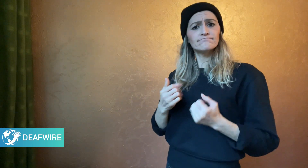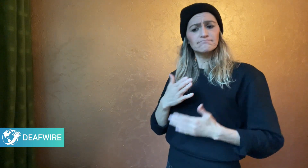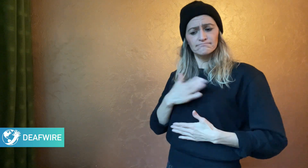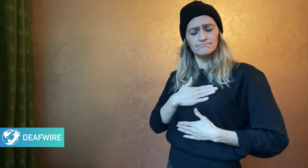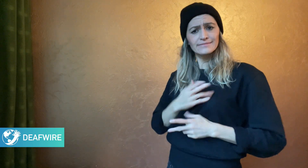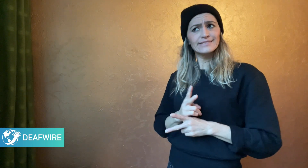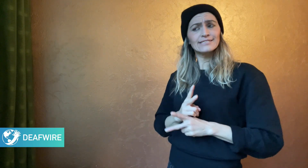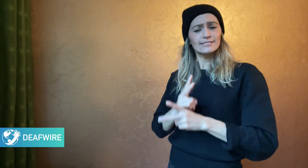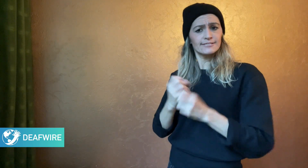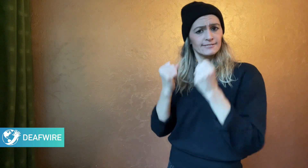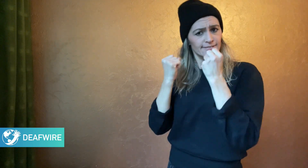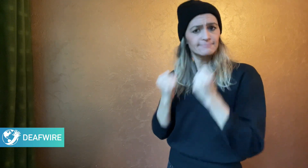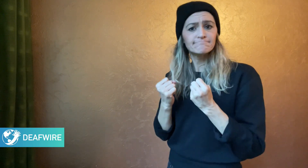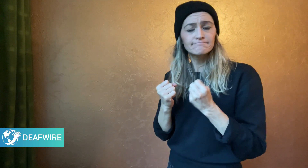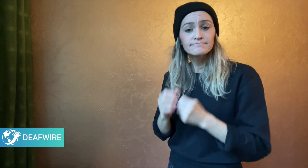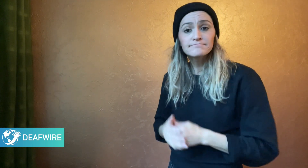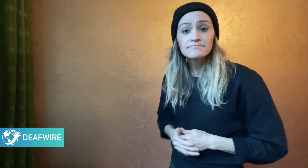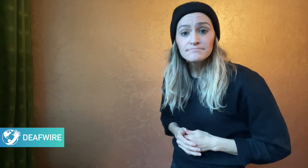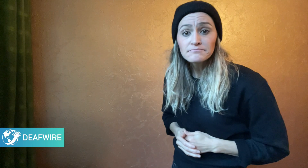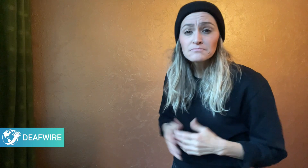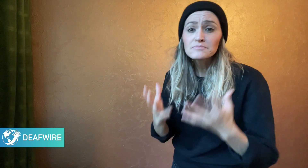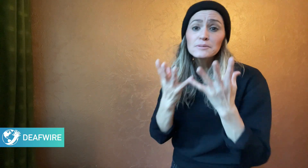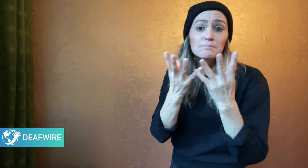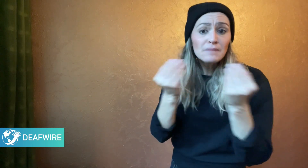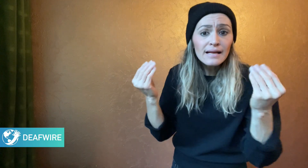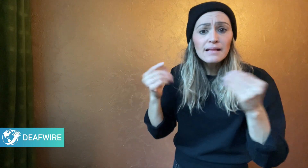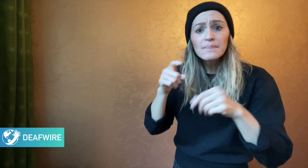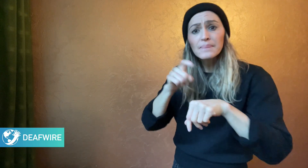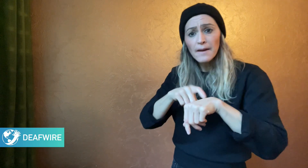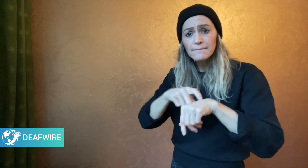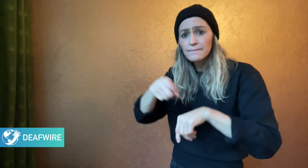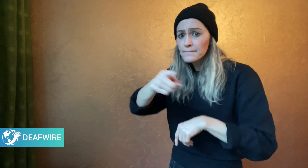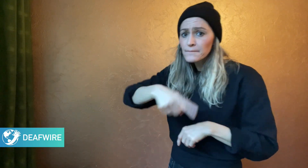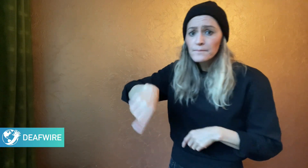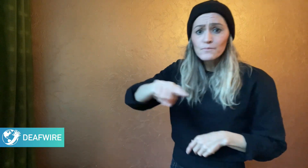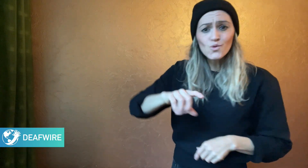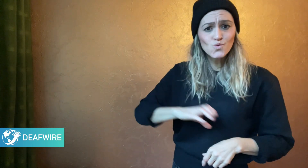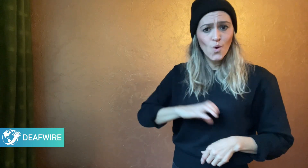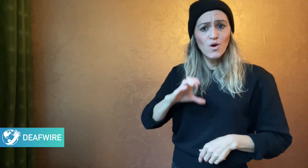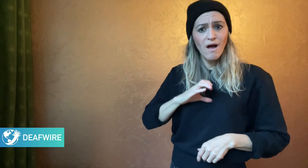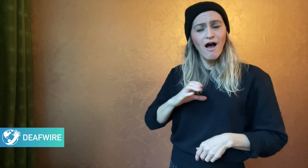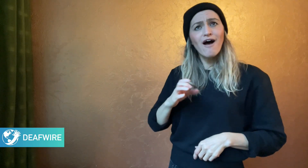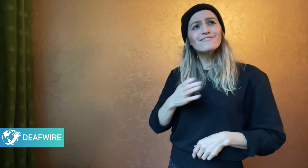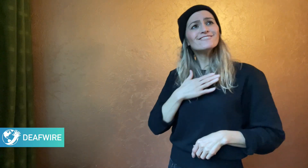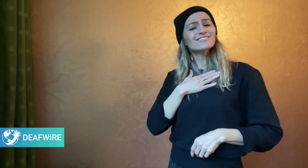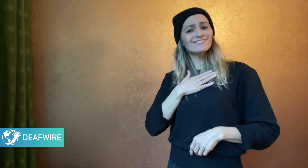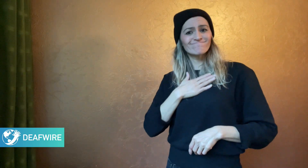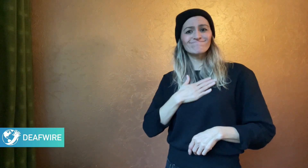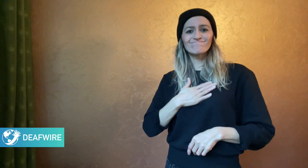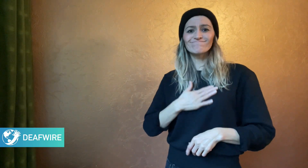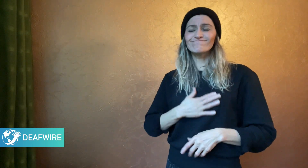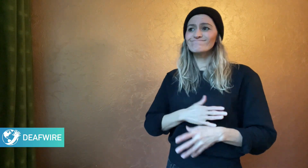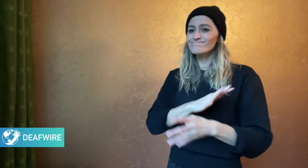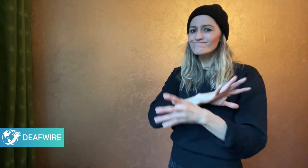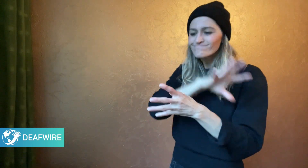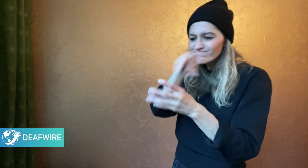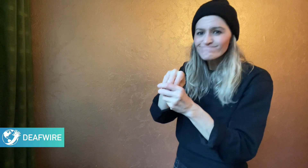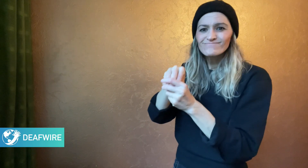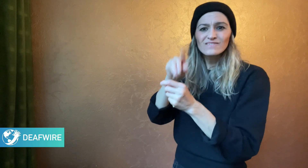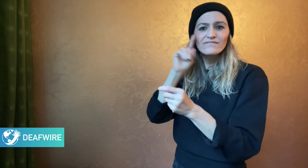many of them want to give back to the Deaf community.